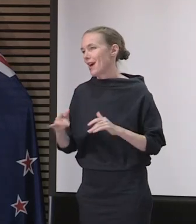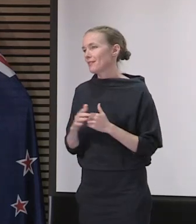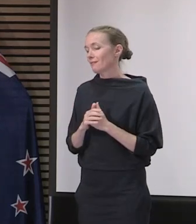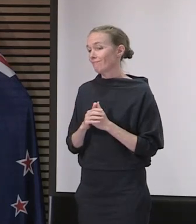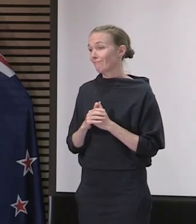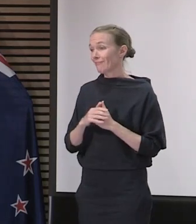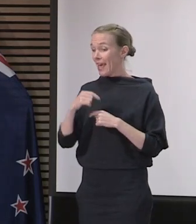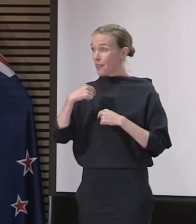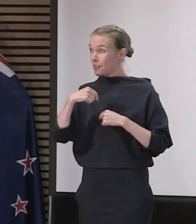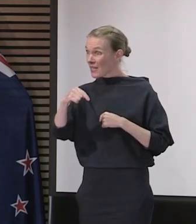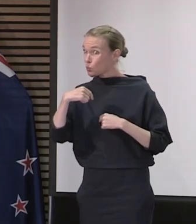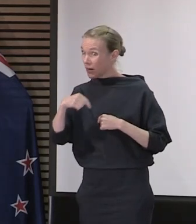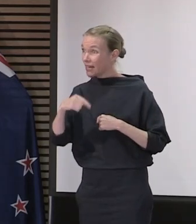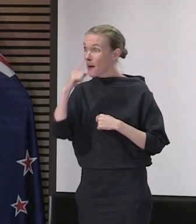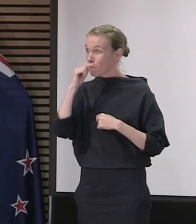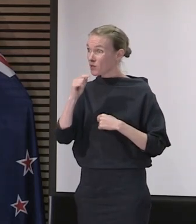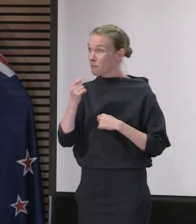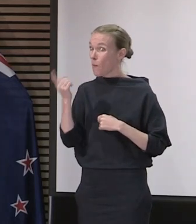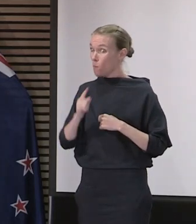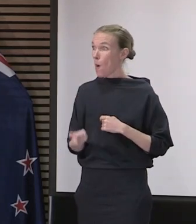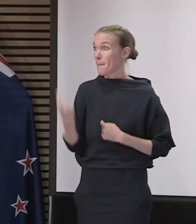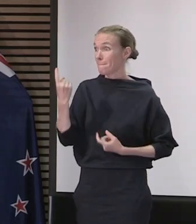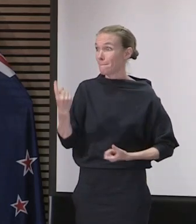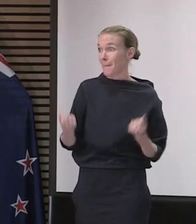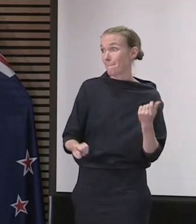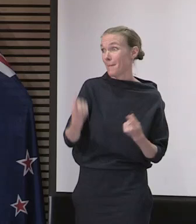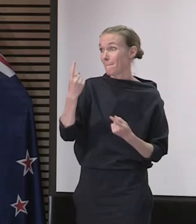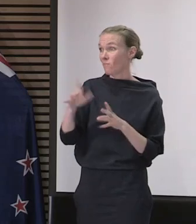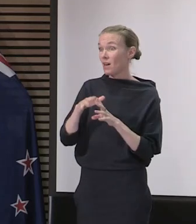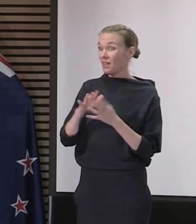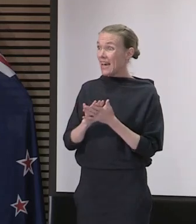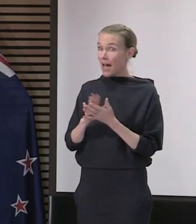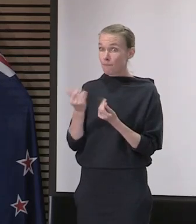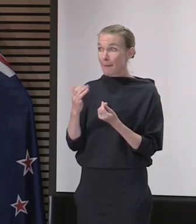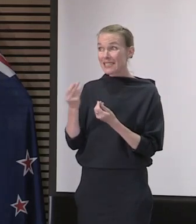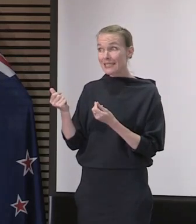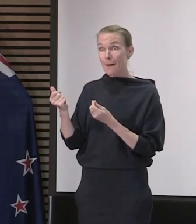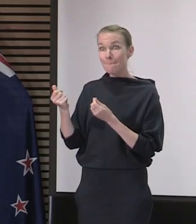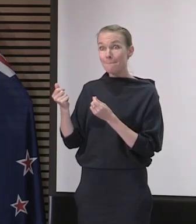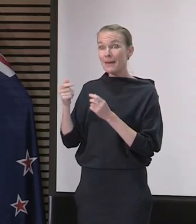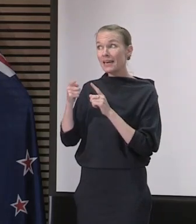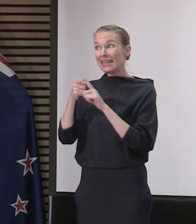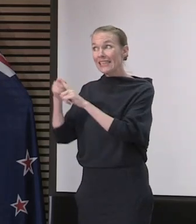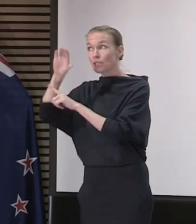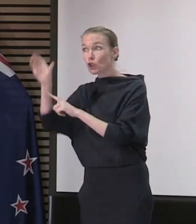may see steel cases emerging later this week and there is no guarantee they won't emerge